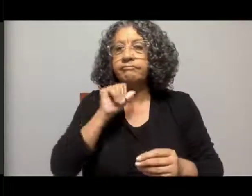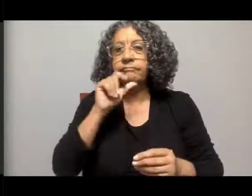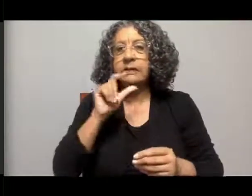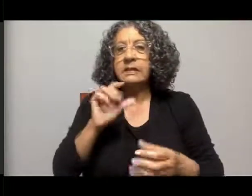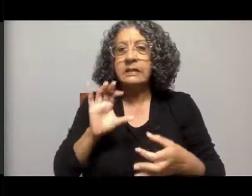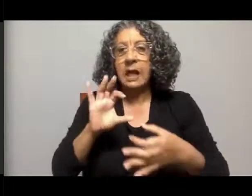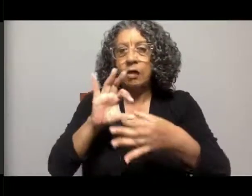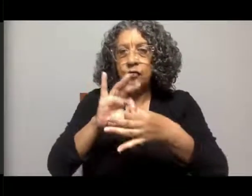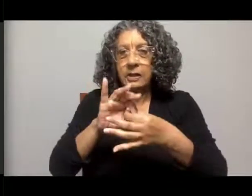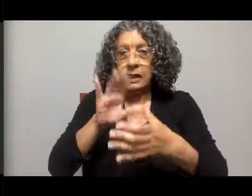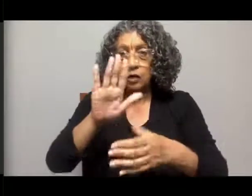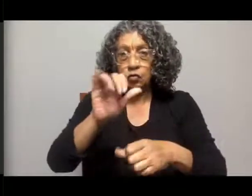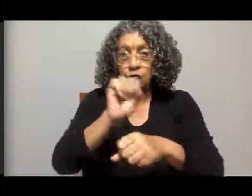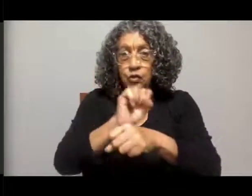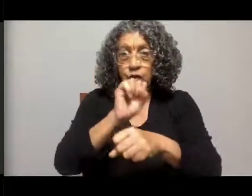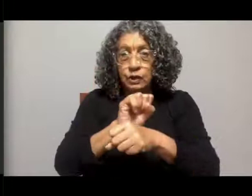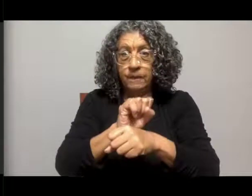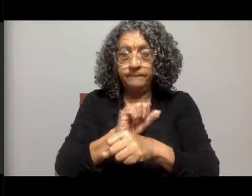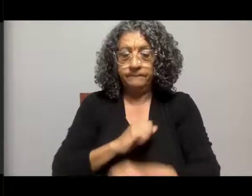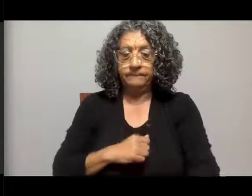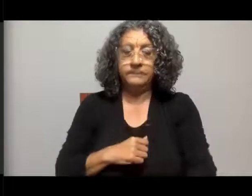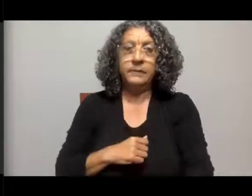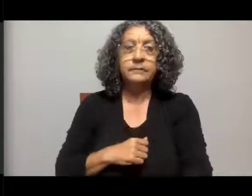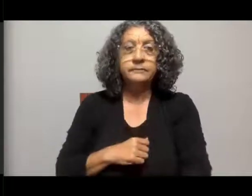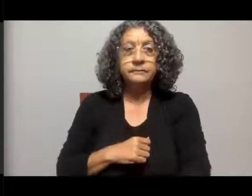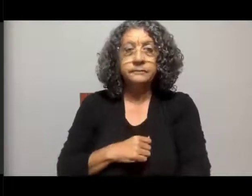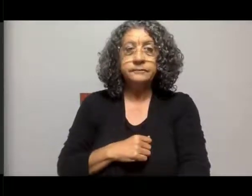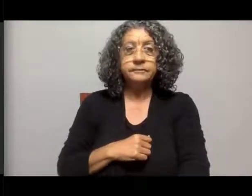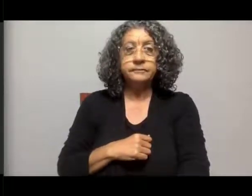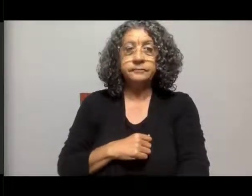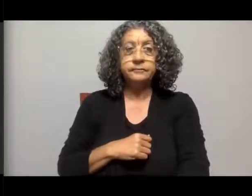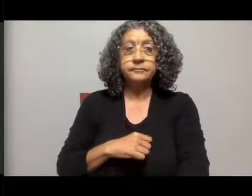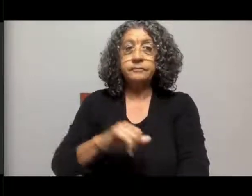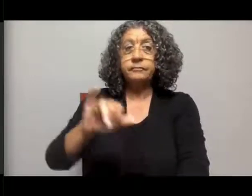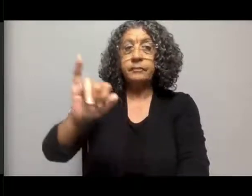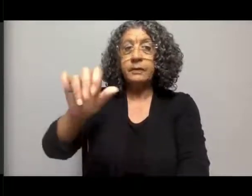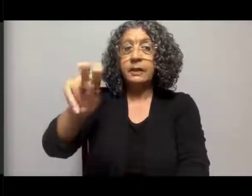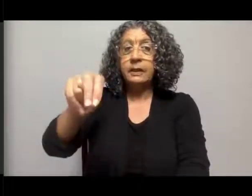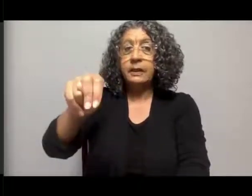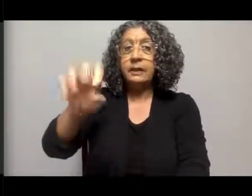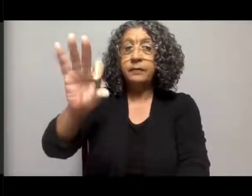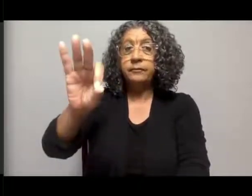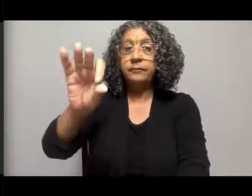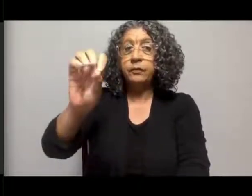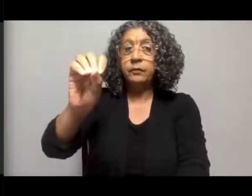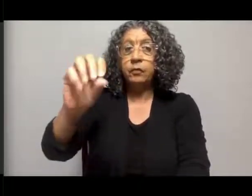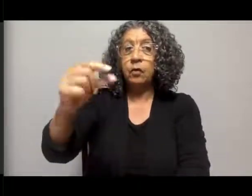No, you don't want to put that because it's not related and it's not related to that job